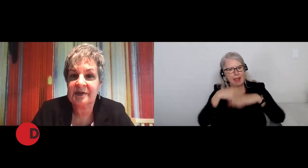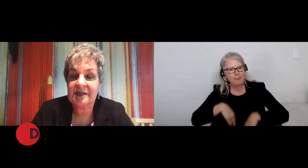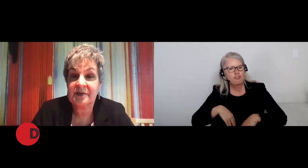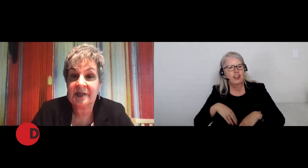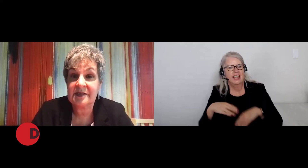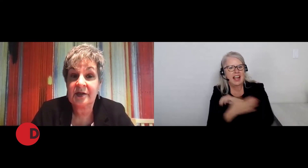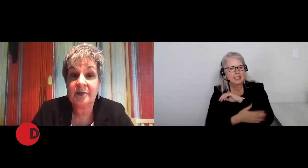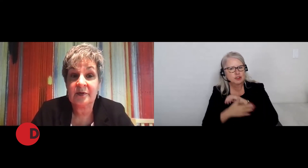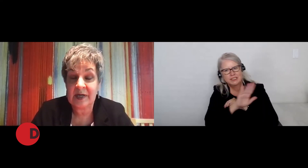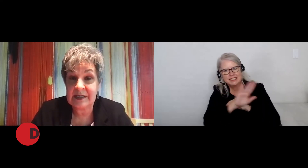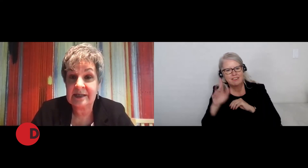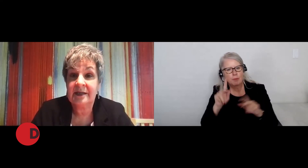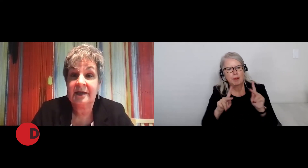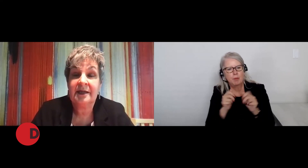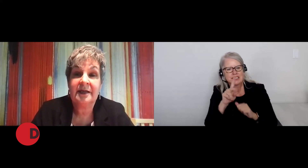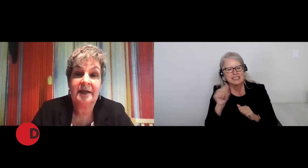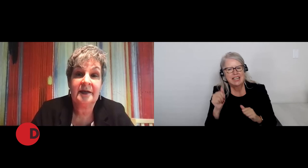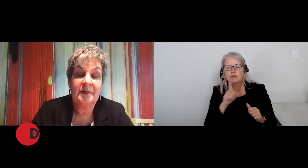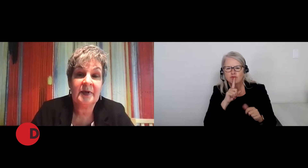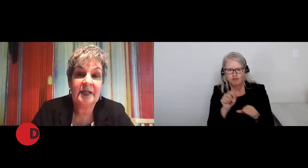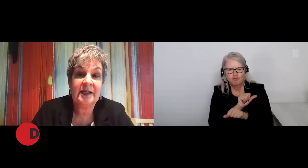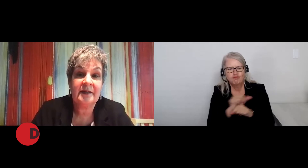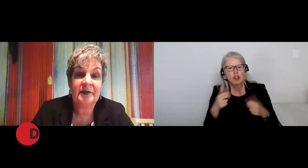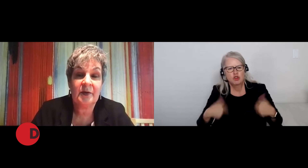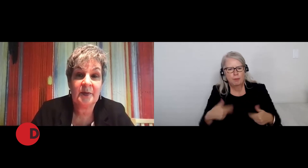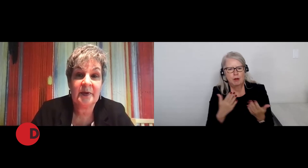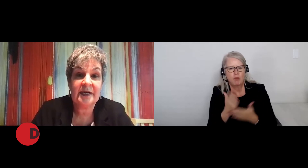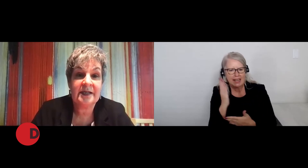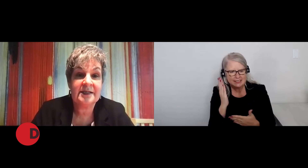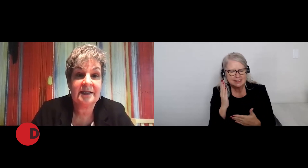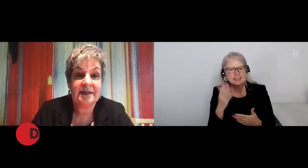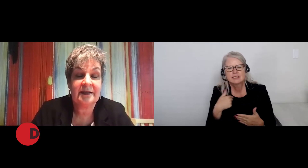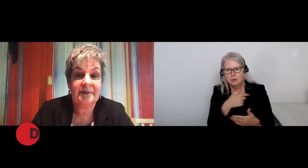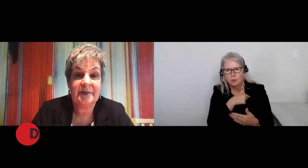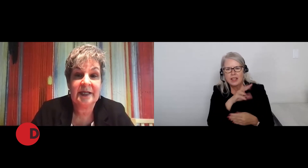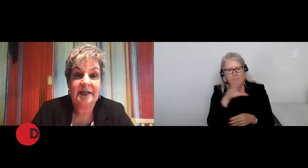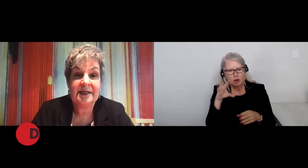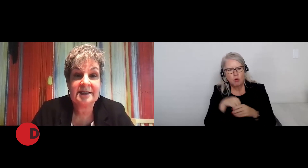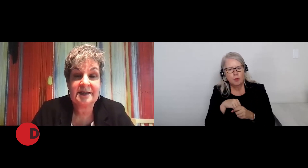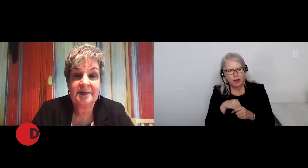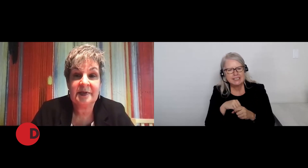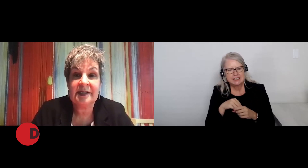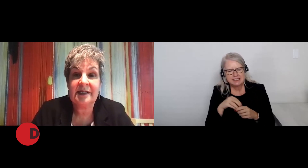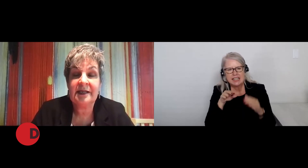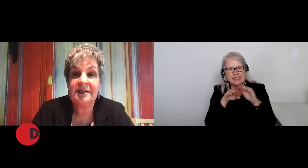We recognize that it creates a barrier free country for all people with disabilities as an actual human right.